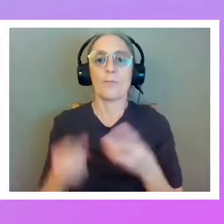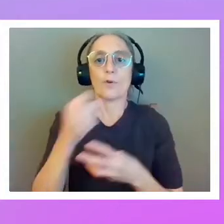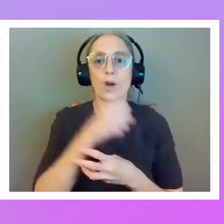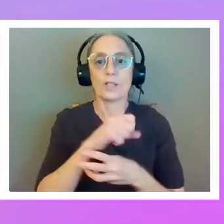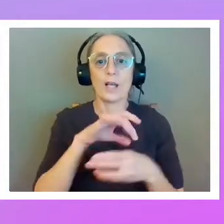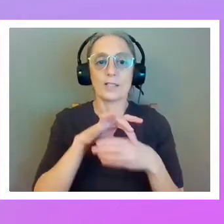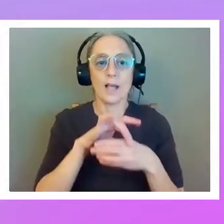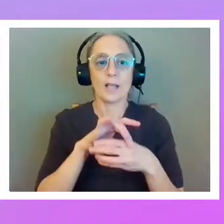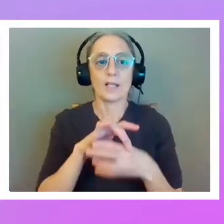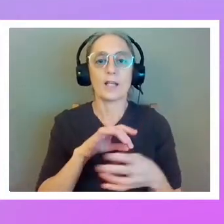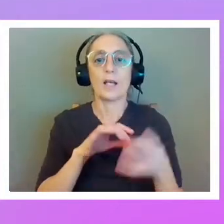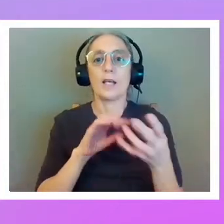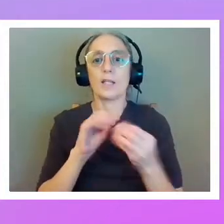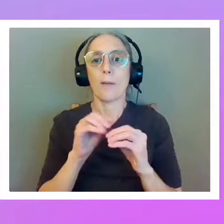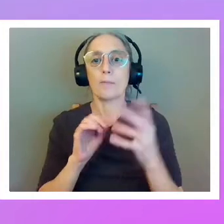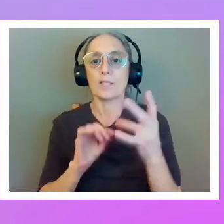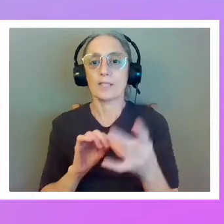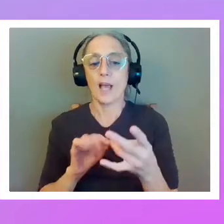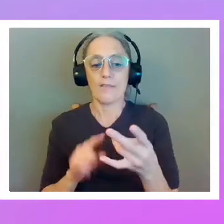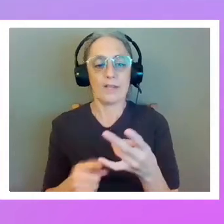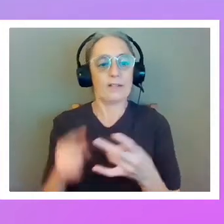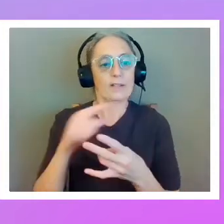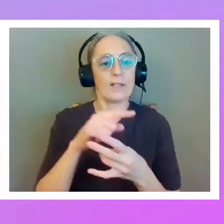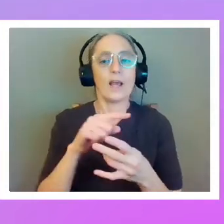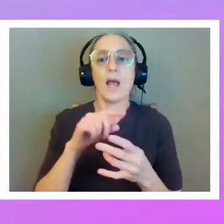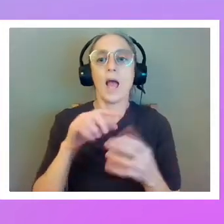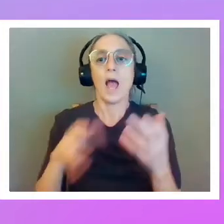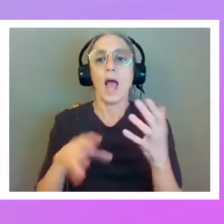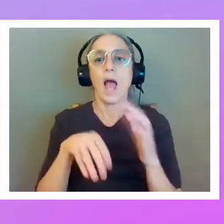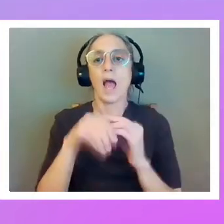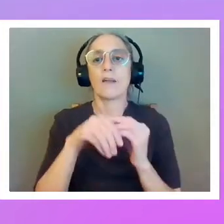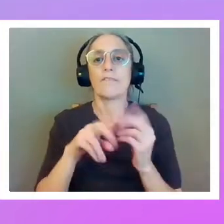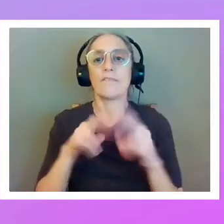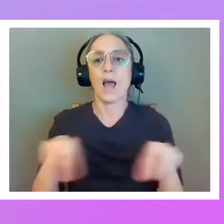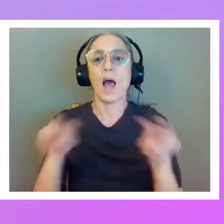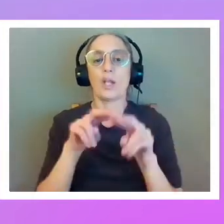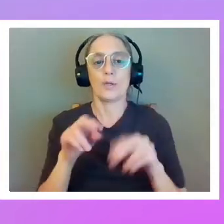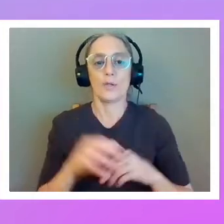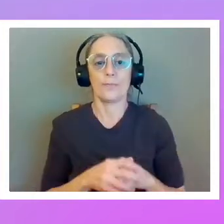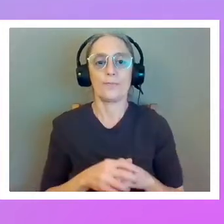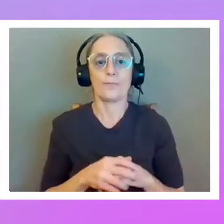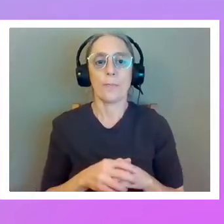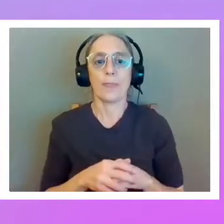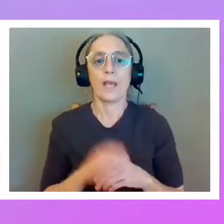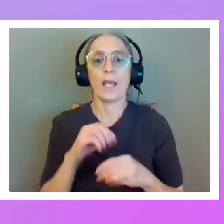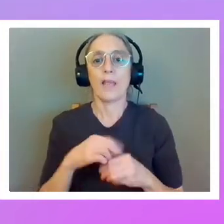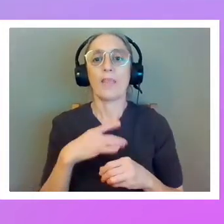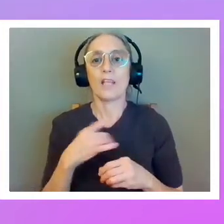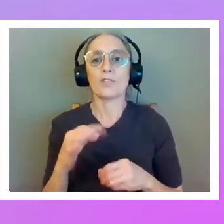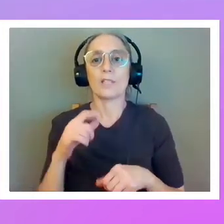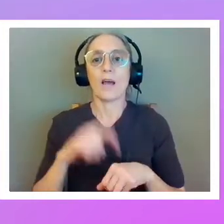And number seven, add value. In the interest of time, I will not be covering these principles in depth,